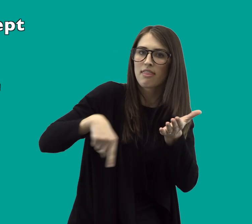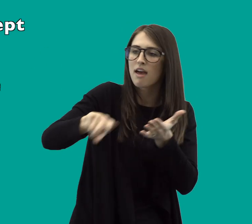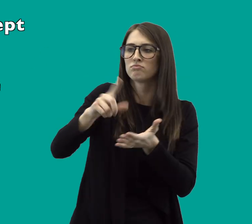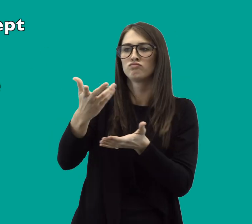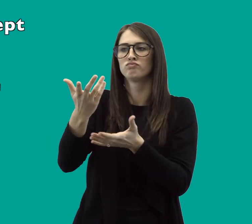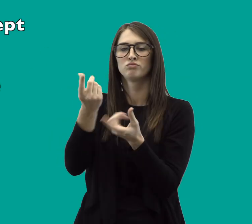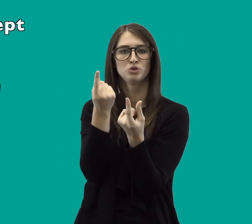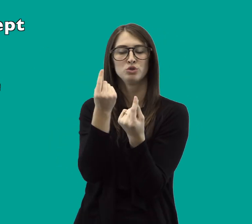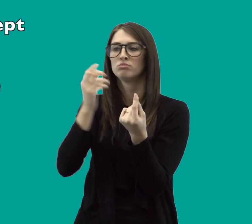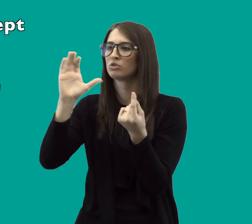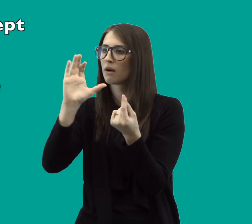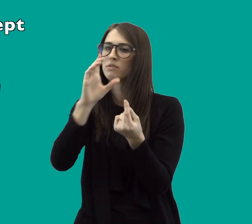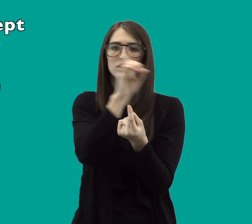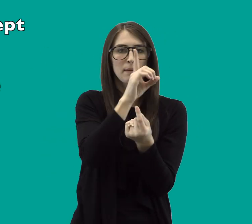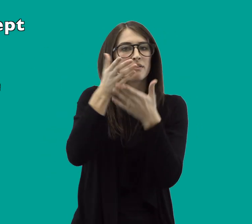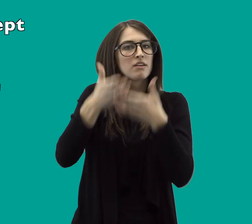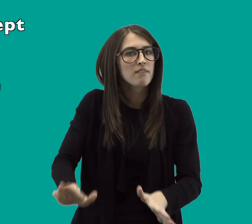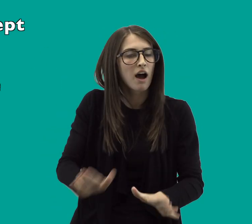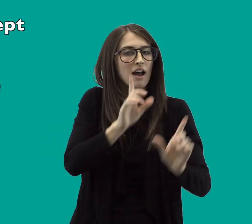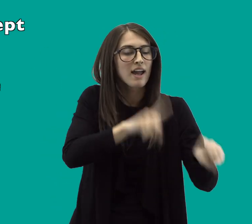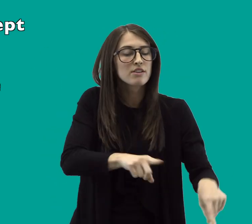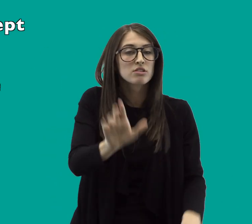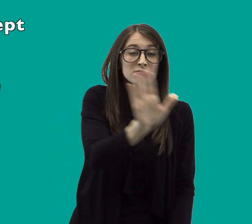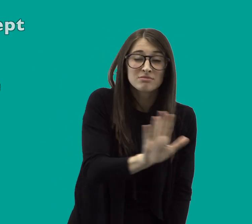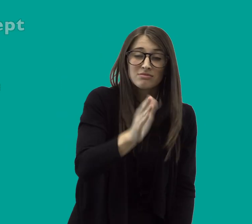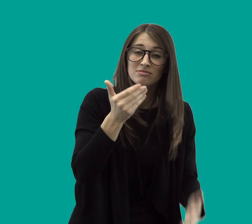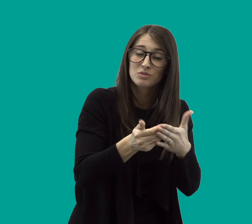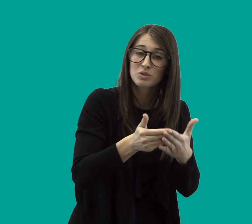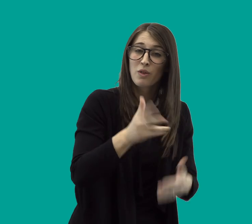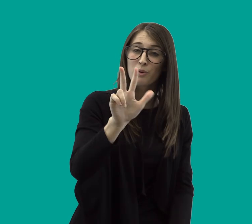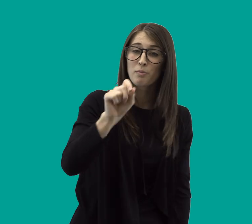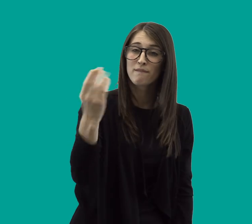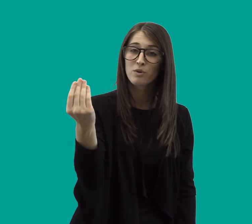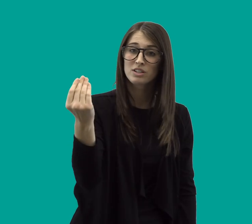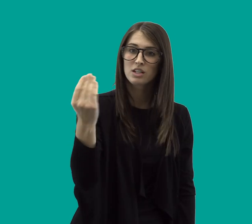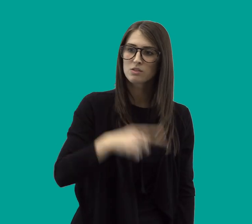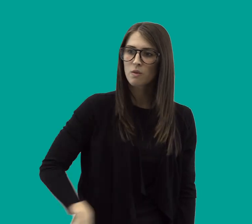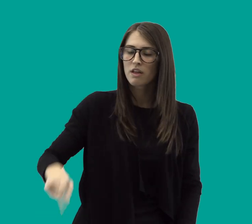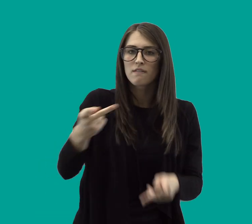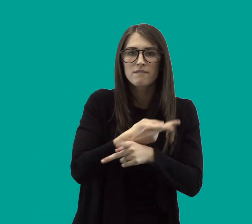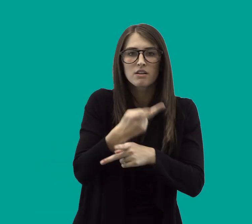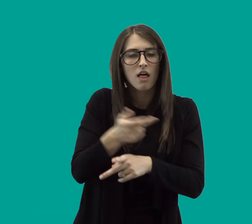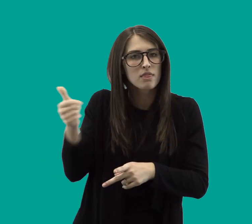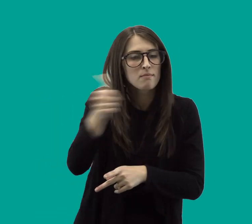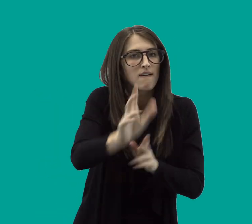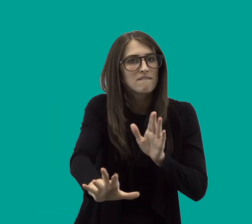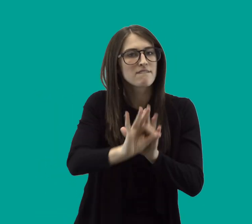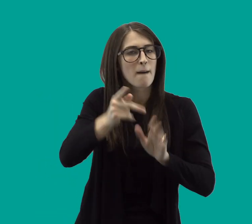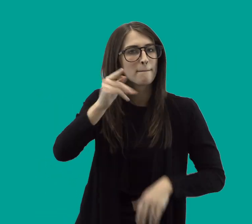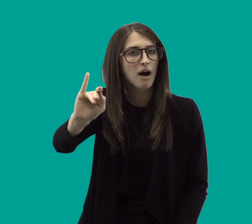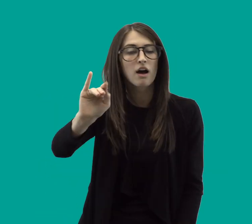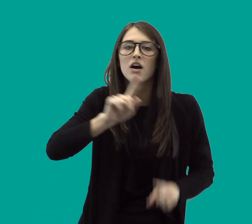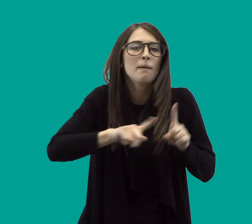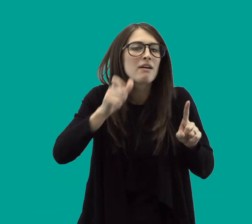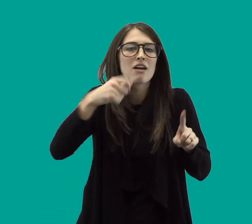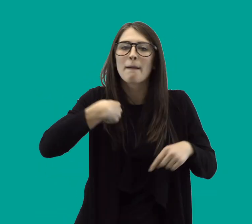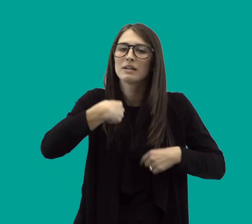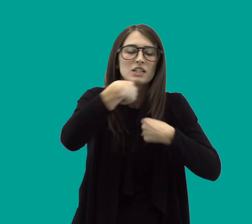Again, we take the circumference and divide by the diameter. The answer is close to 3.14 So they figured out how to do it themselves